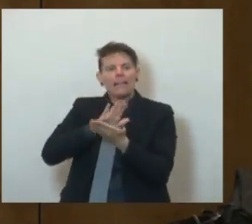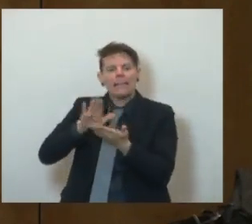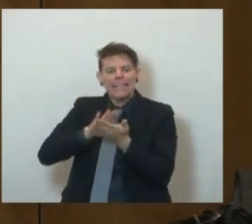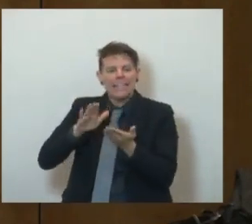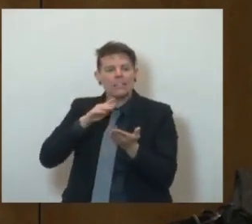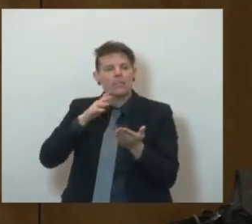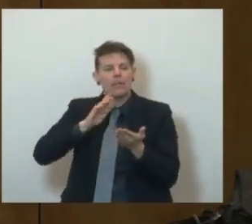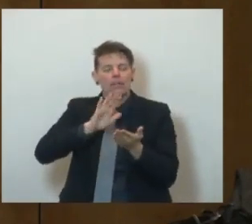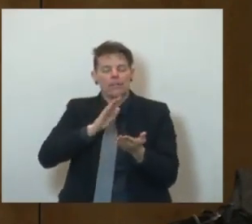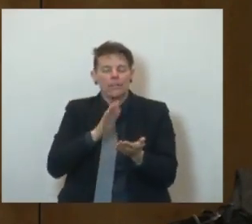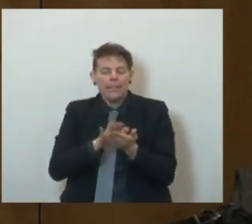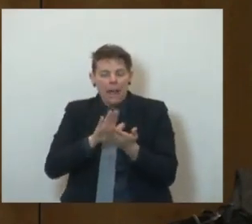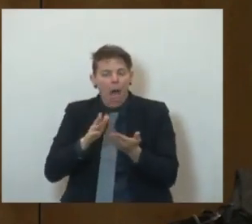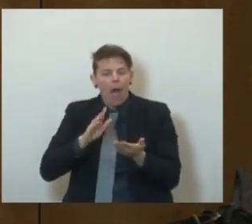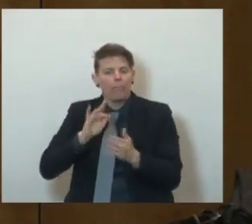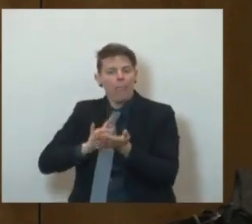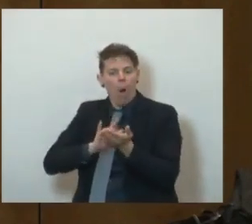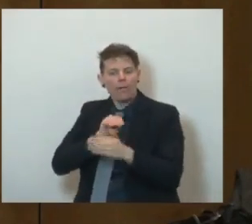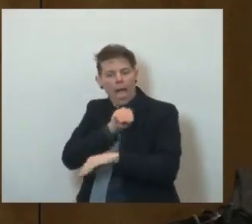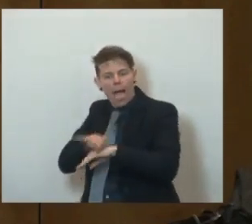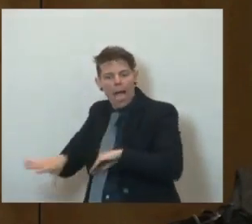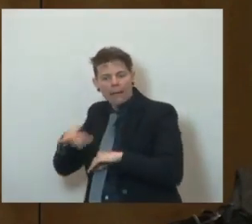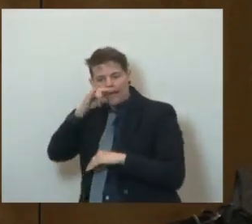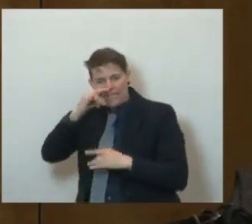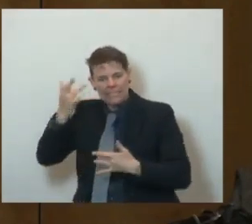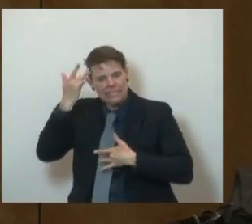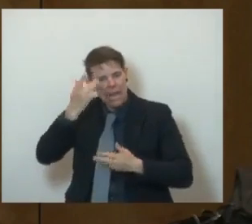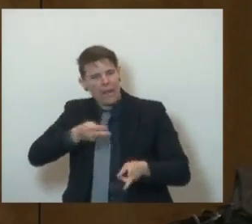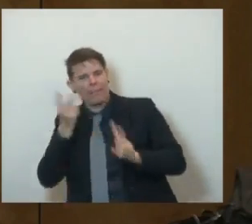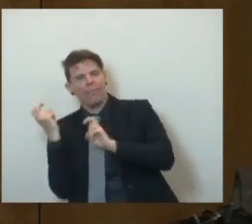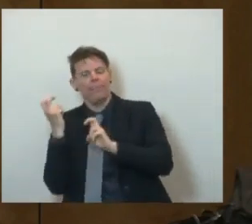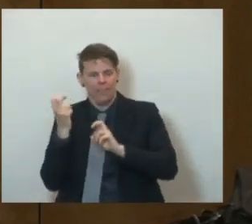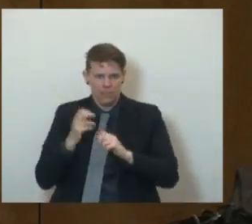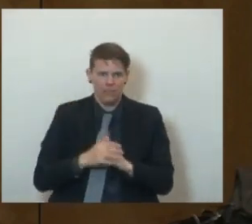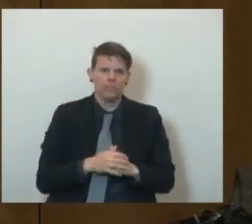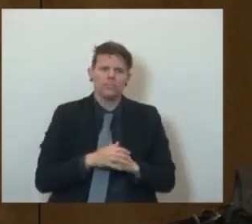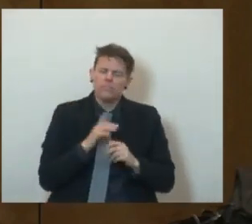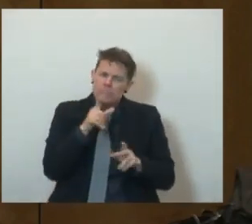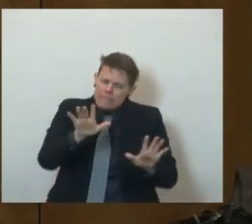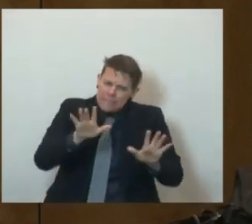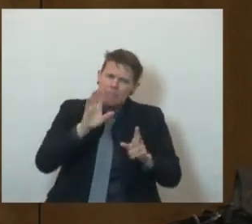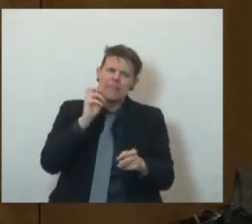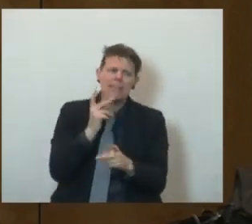IT’S VERY IMPORTANT AND THERE WAS ACTUALLY AN UPTICK IN CLEANSING PRODUCT POISONINGS AND KIDS IN MARCH.